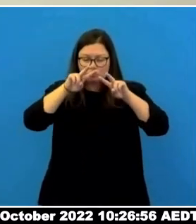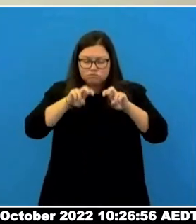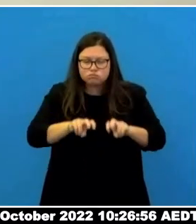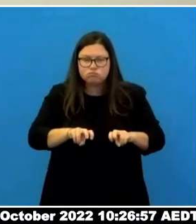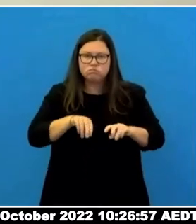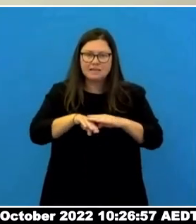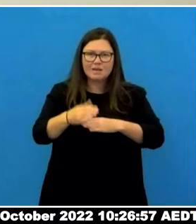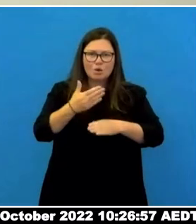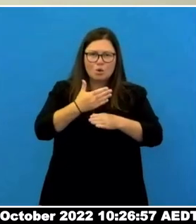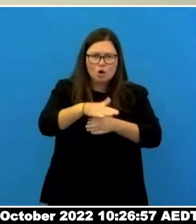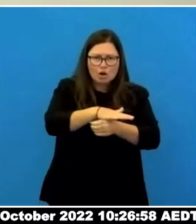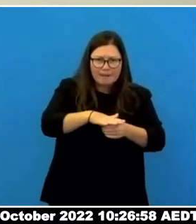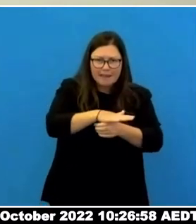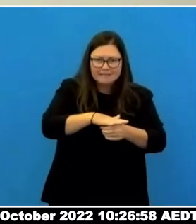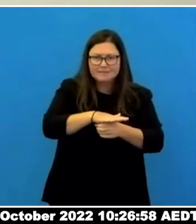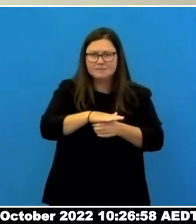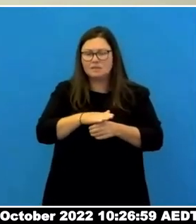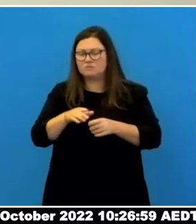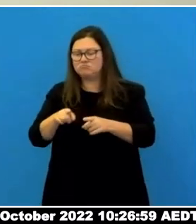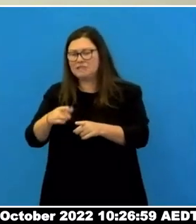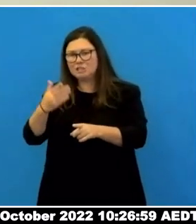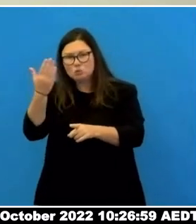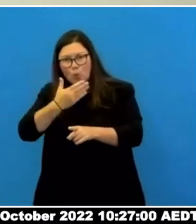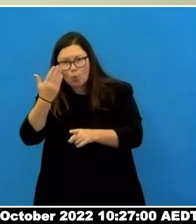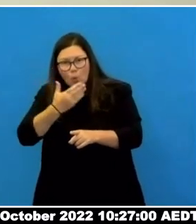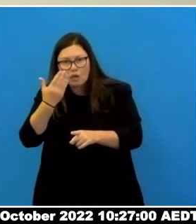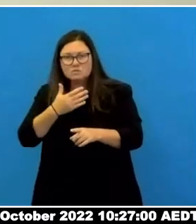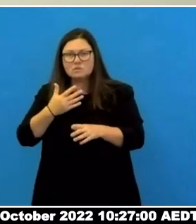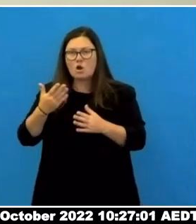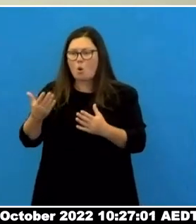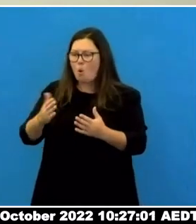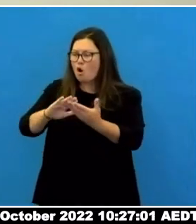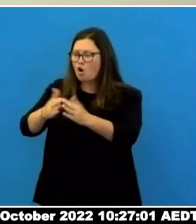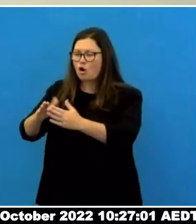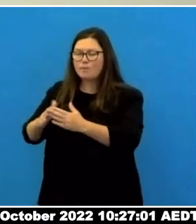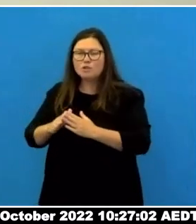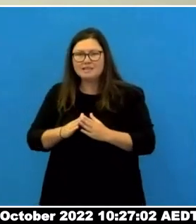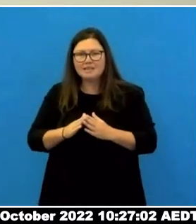or the community generally is about the need for authentic leadership.